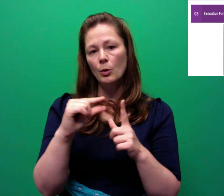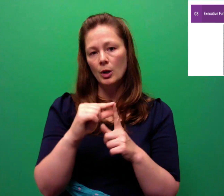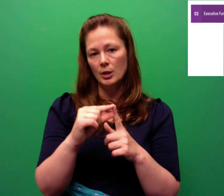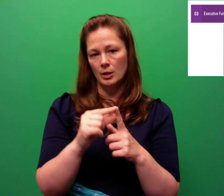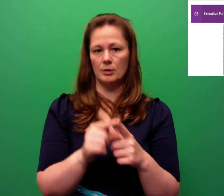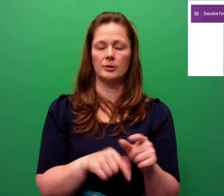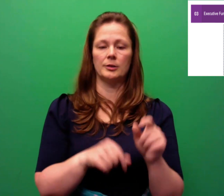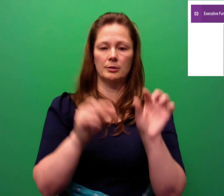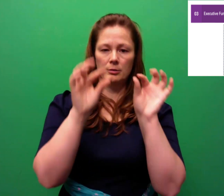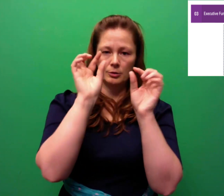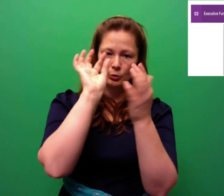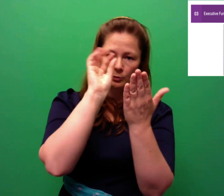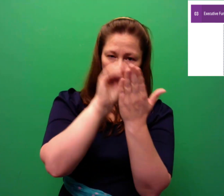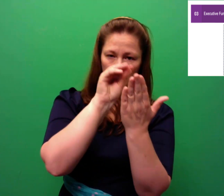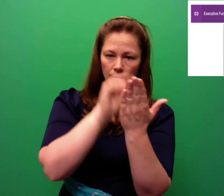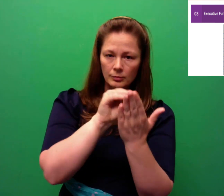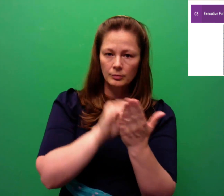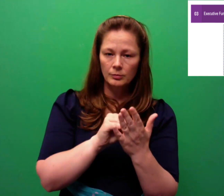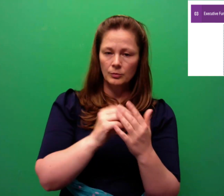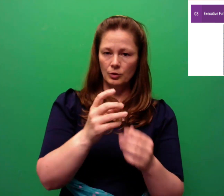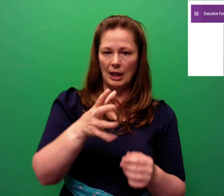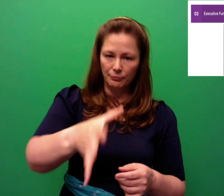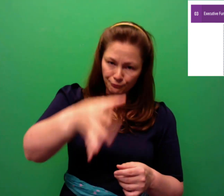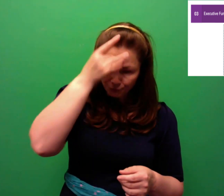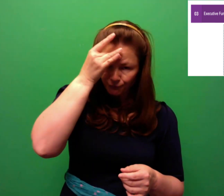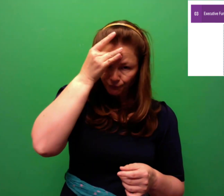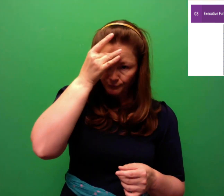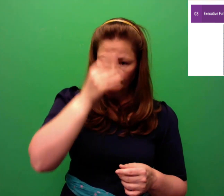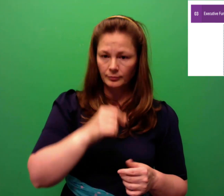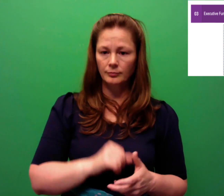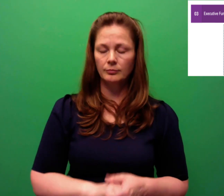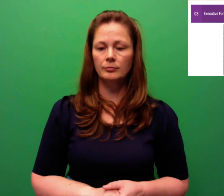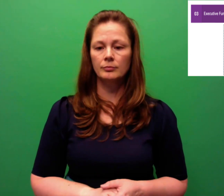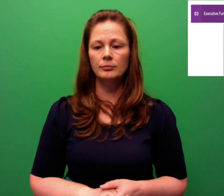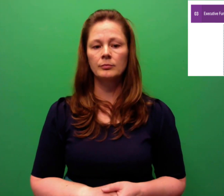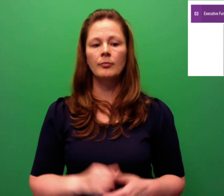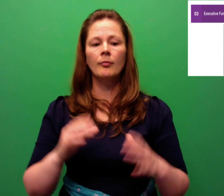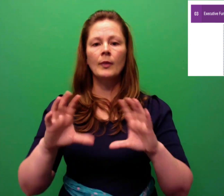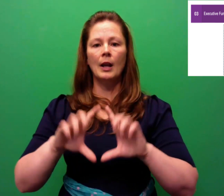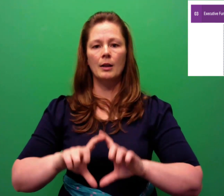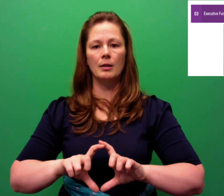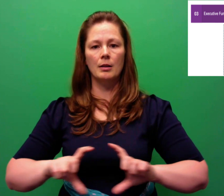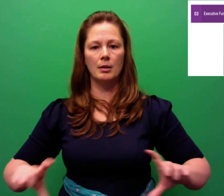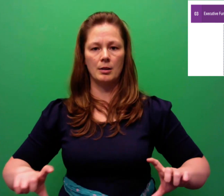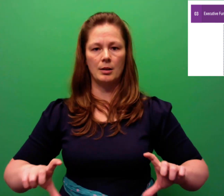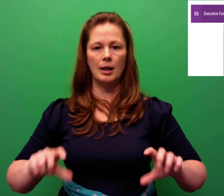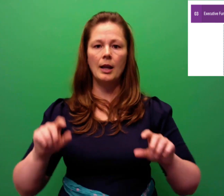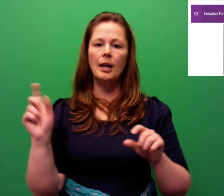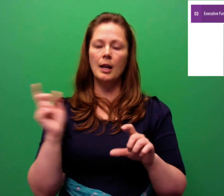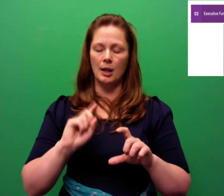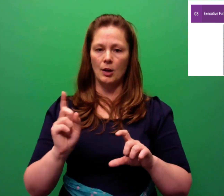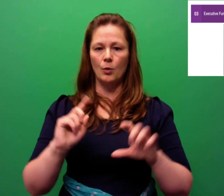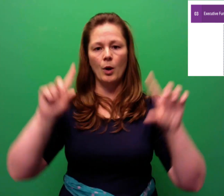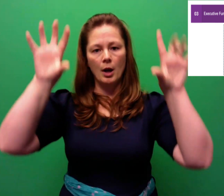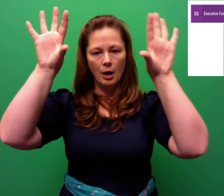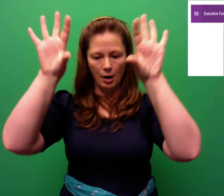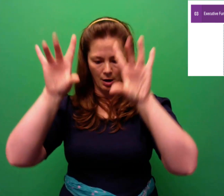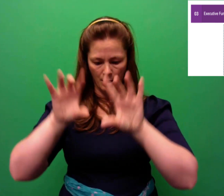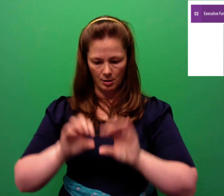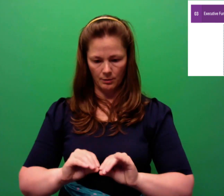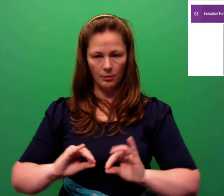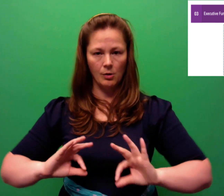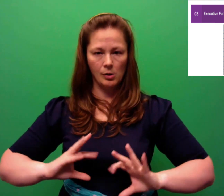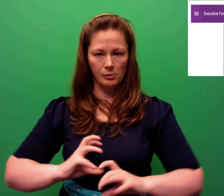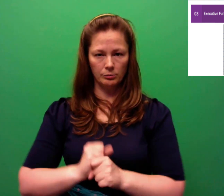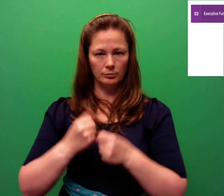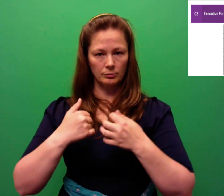left is for key words to remember the big ideas and a space at the bottom for